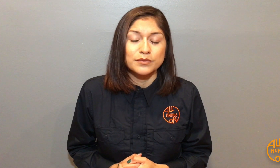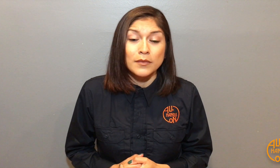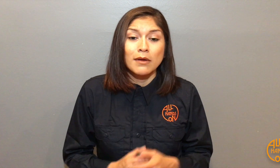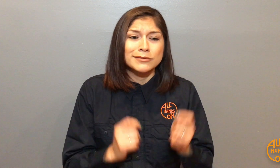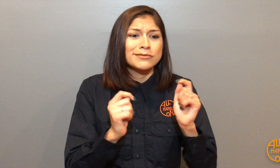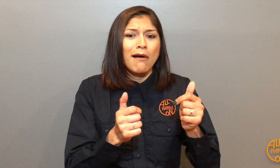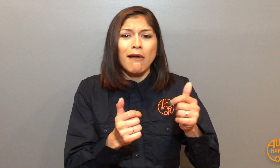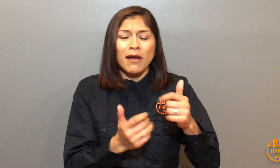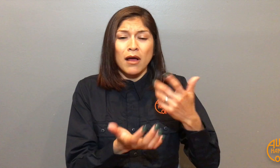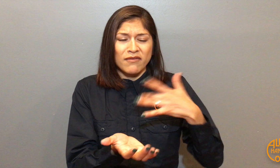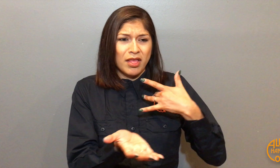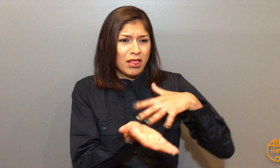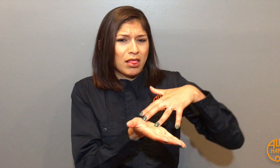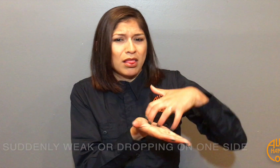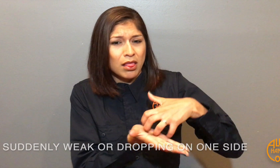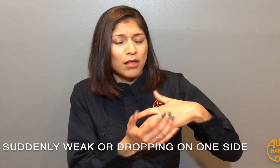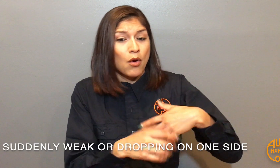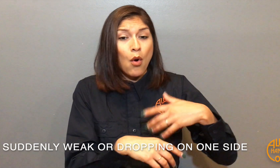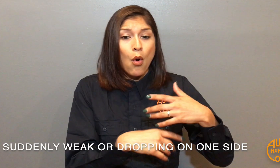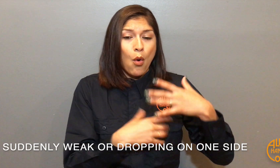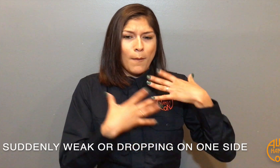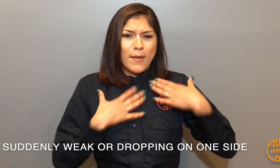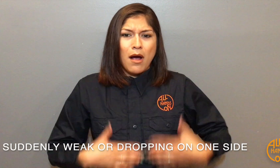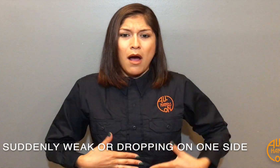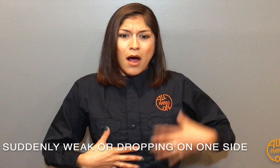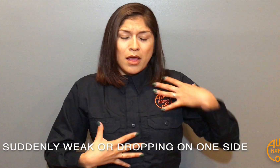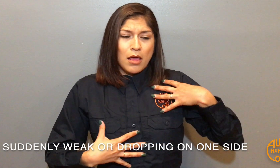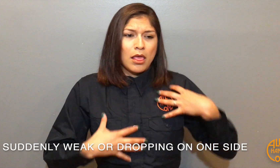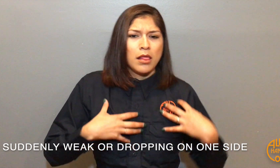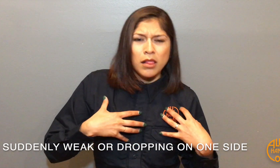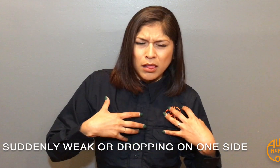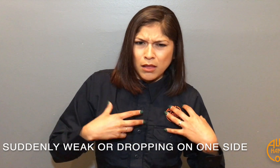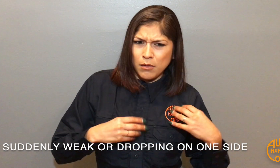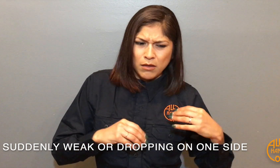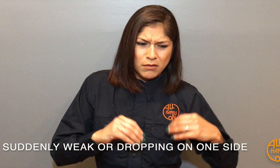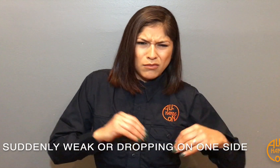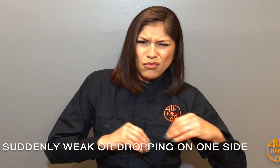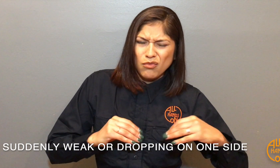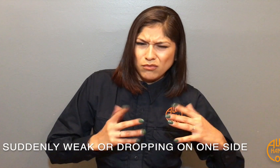if you're feeling any kind of weakness or paralysis on one side of your body